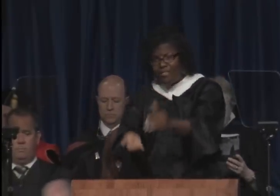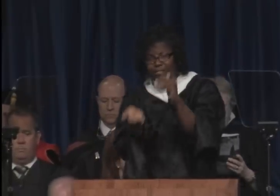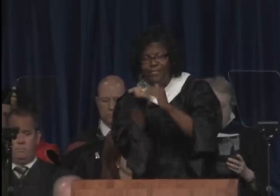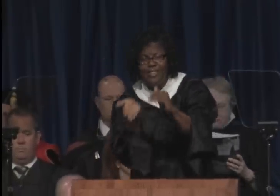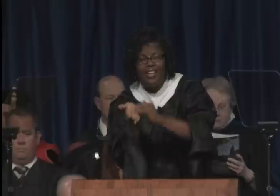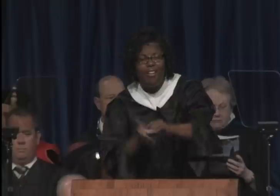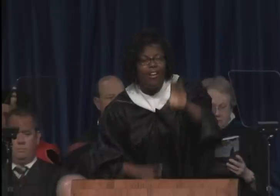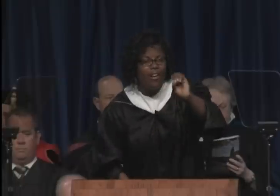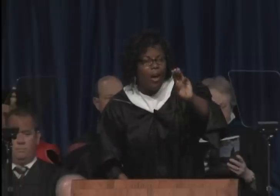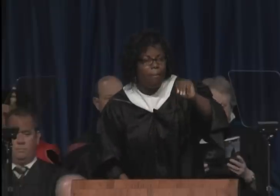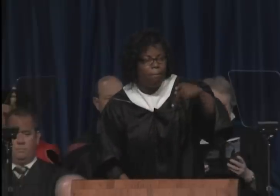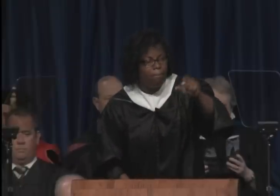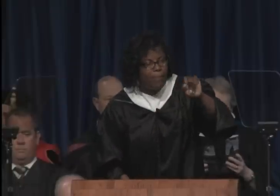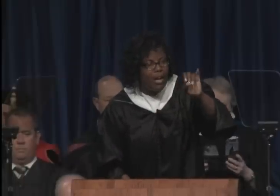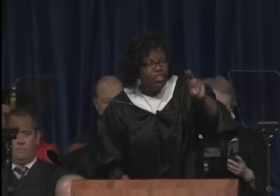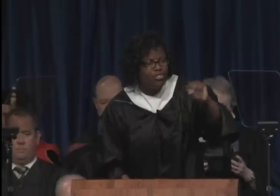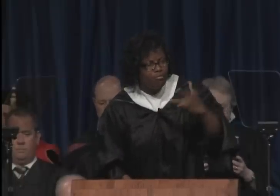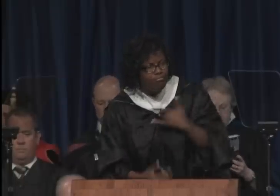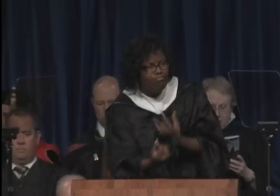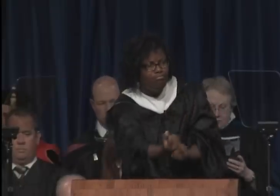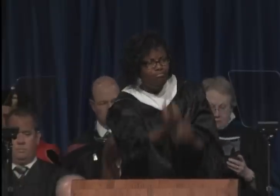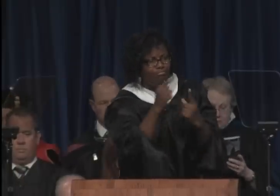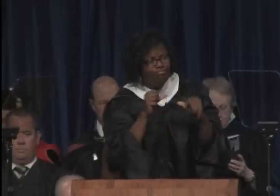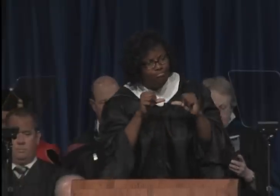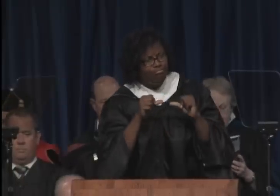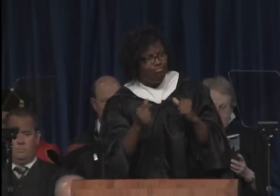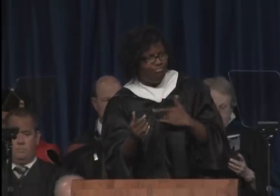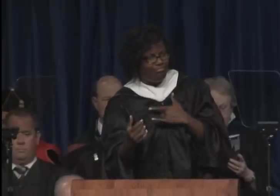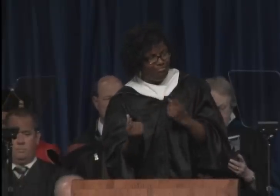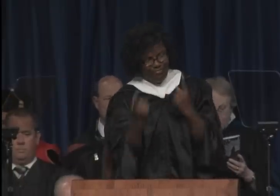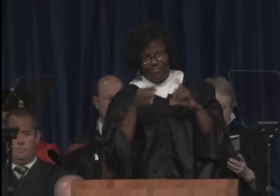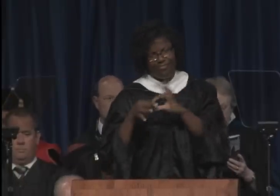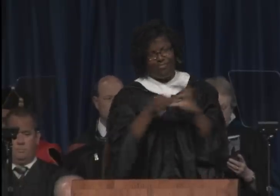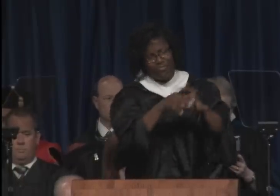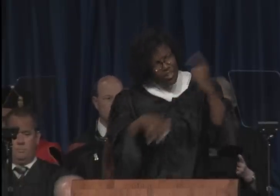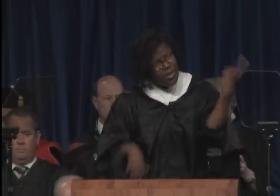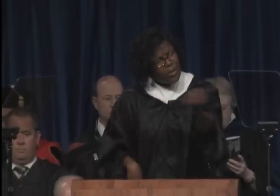"For me, forgiveness and compassion are always linked: